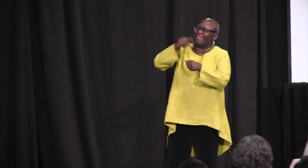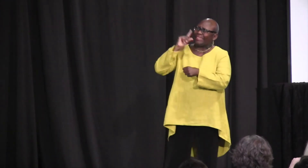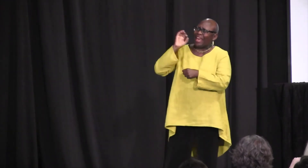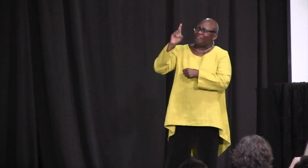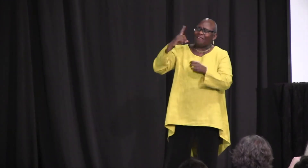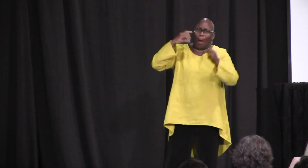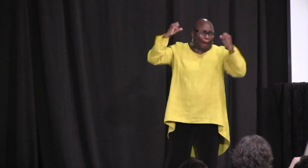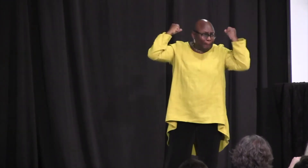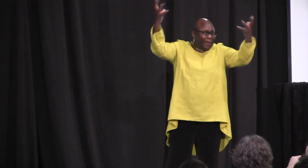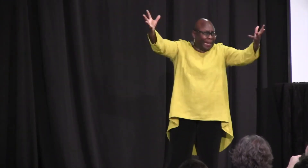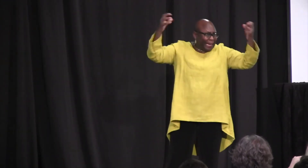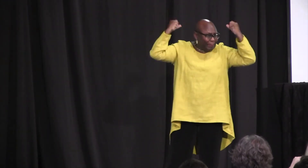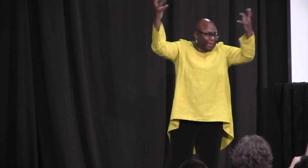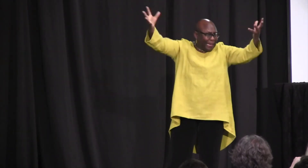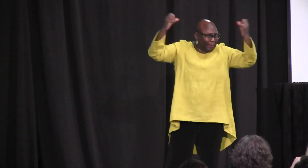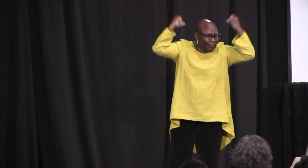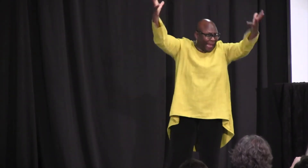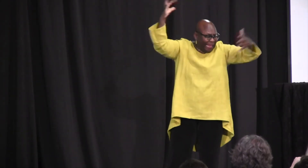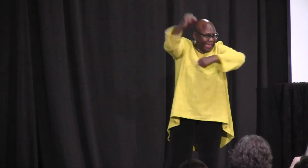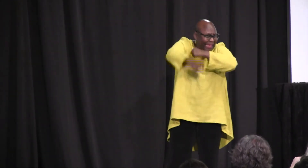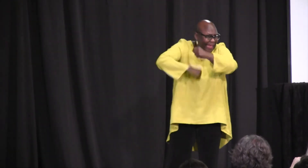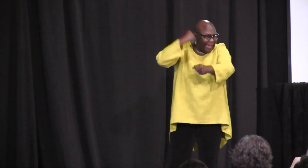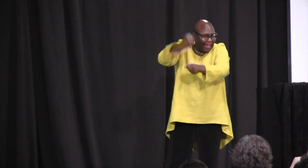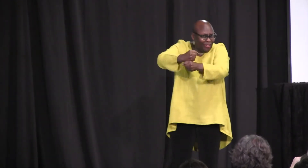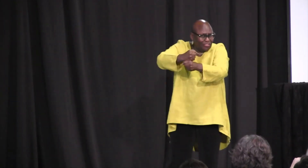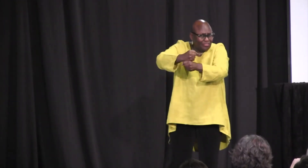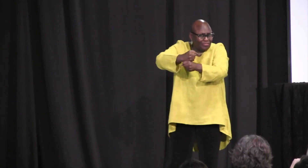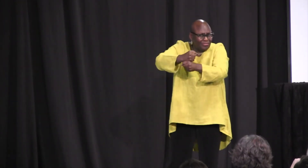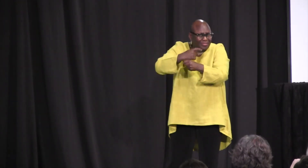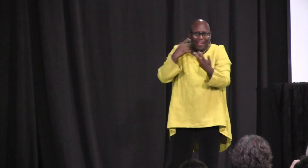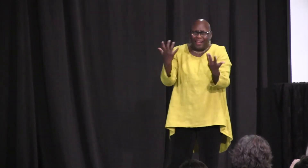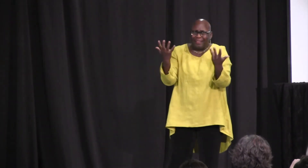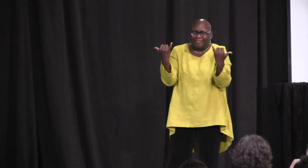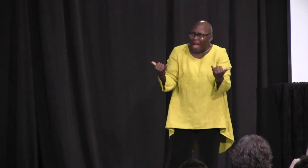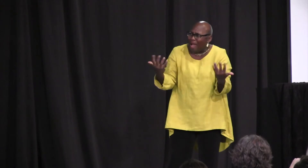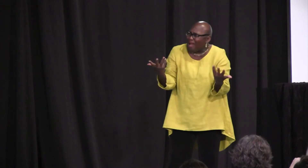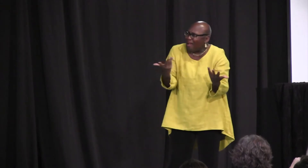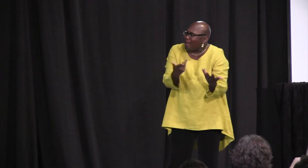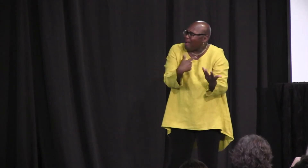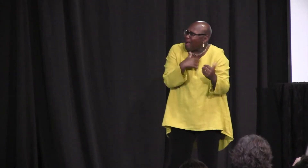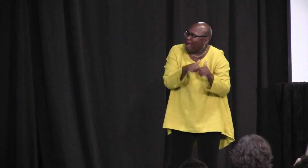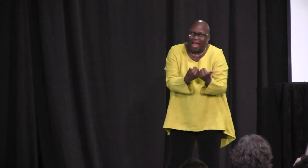He used comics, graphic novels, films to no avail.